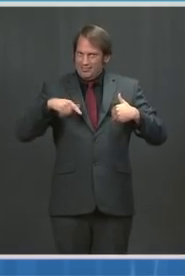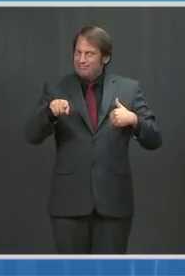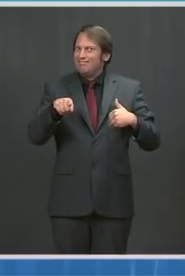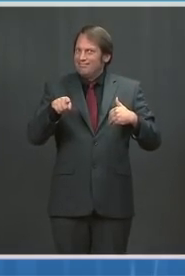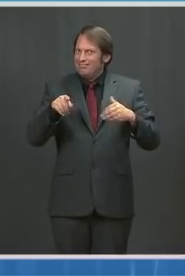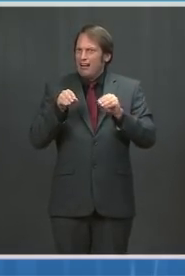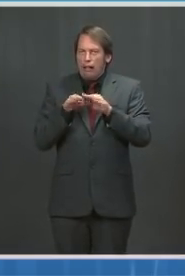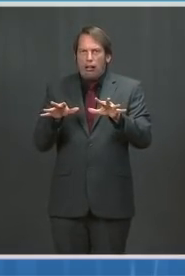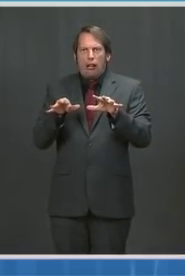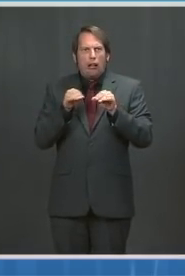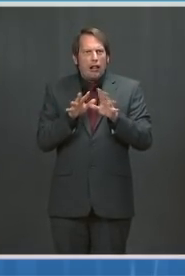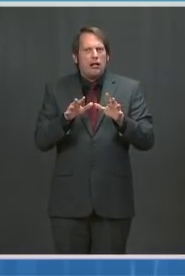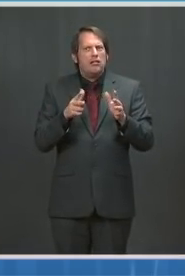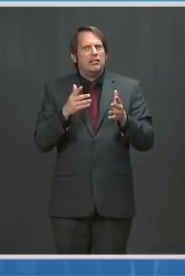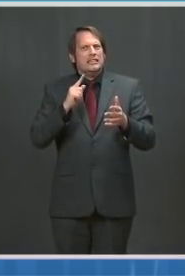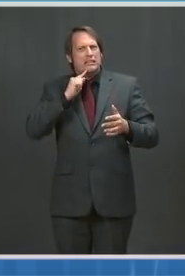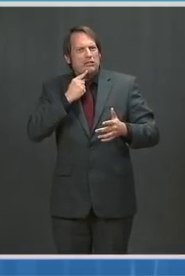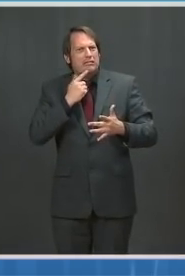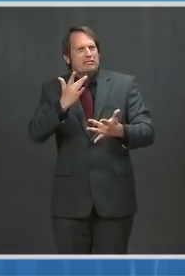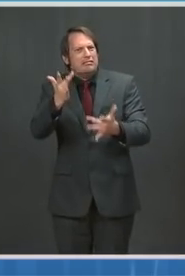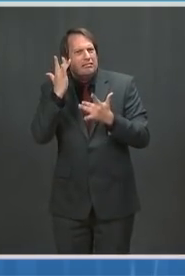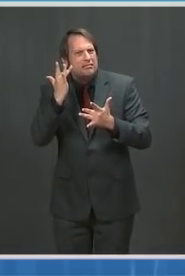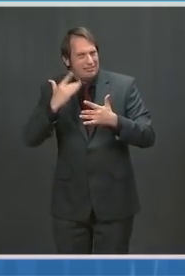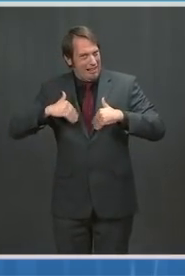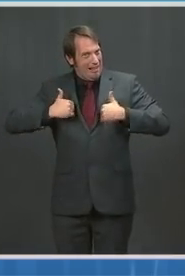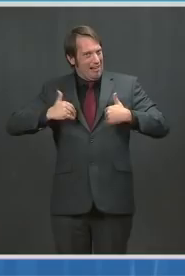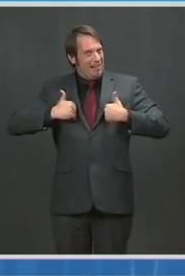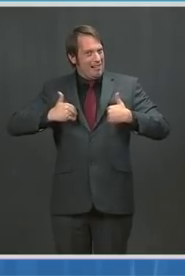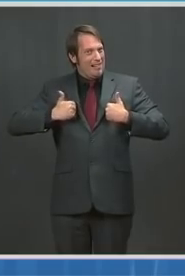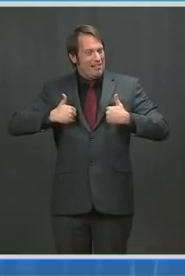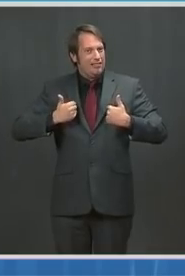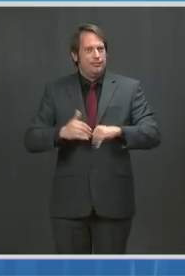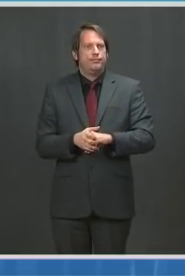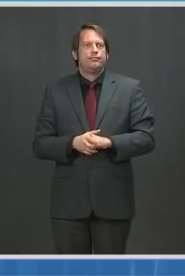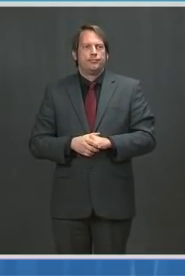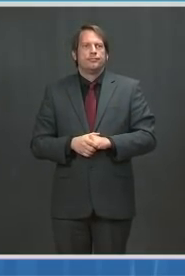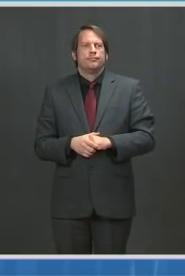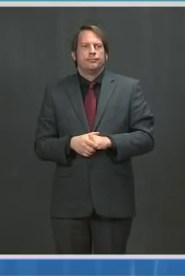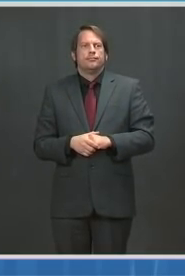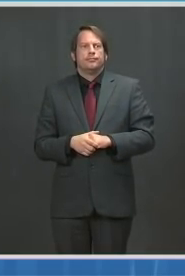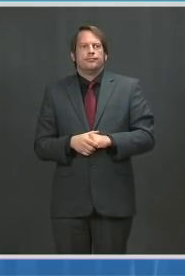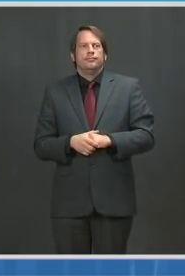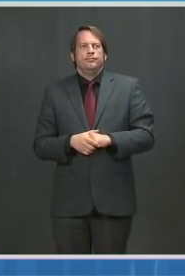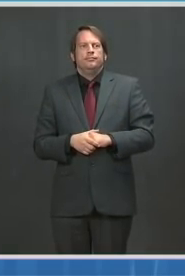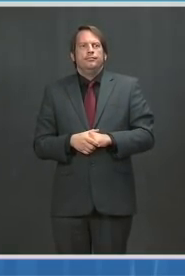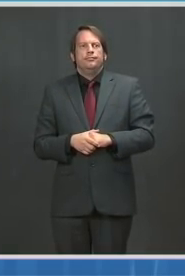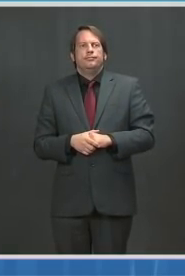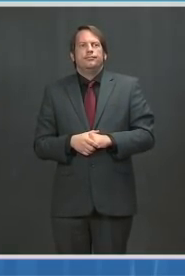Data suggests this is all happening as we are seeing increasing prevalence of SARS-CoV-2 variants,